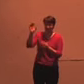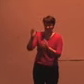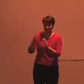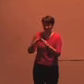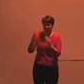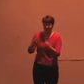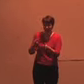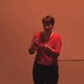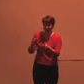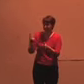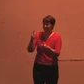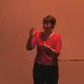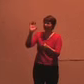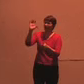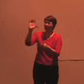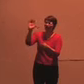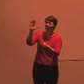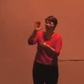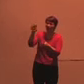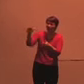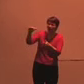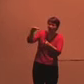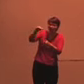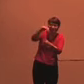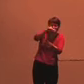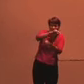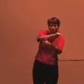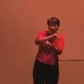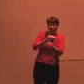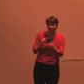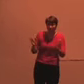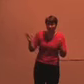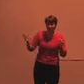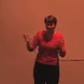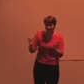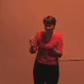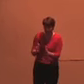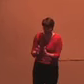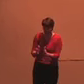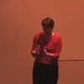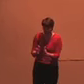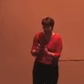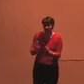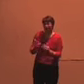So these three layers of openings, the three layers of the box, could